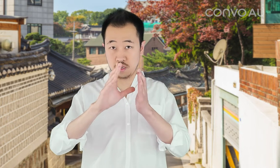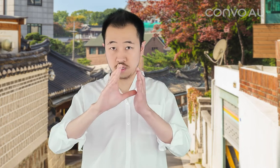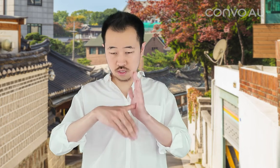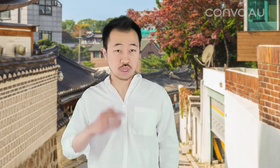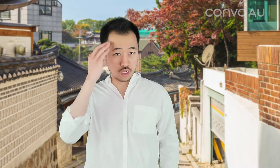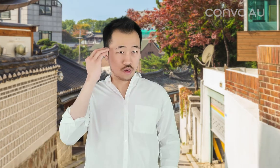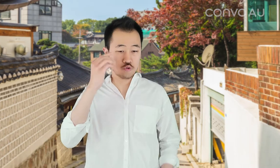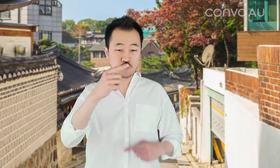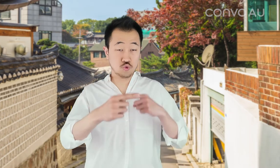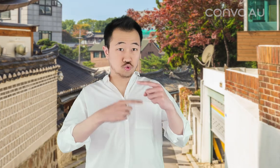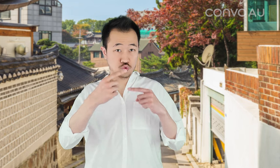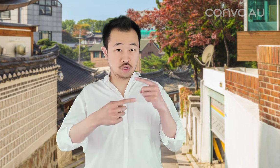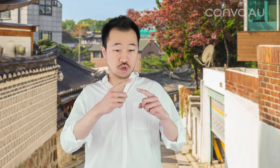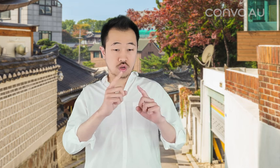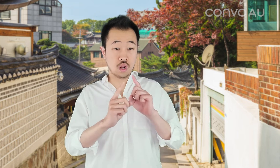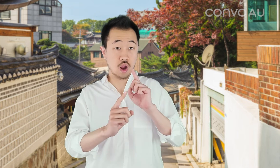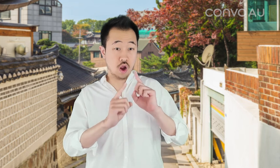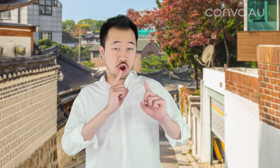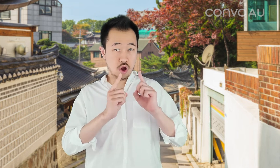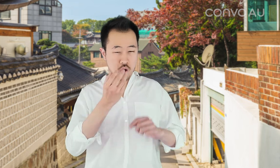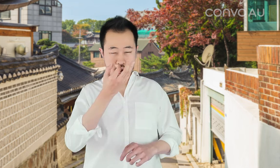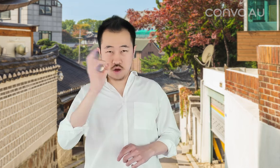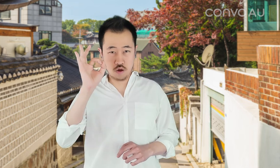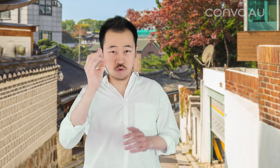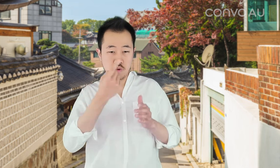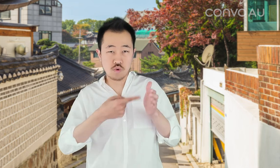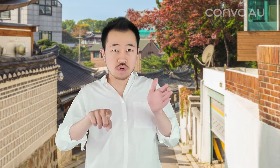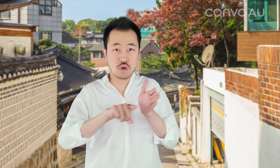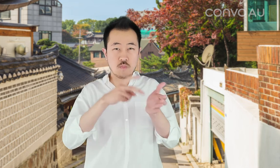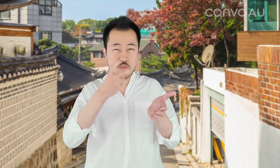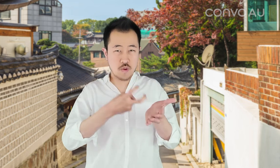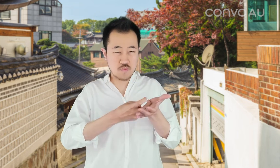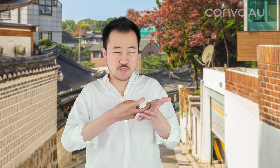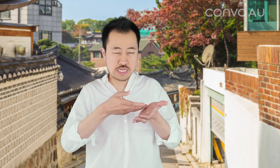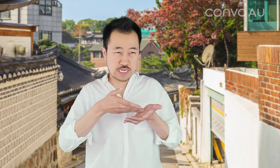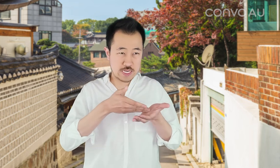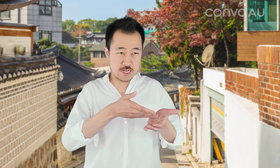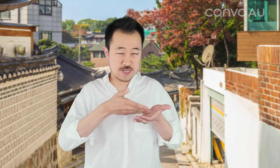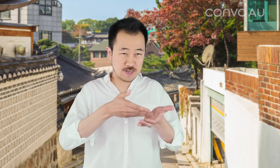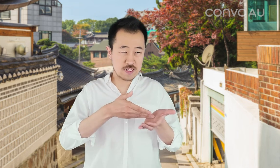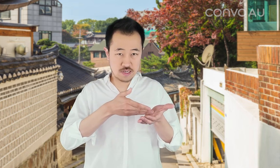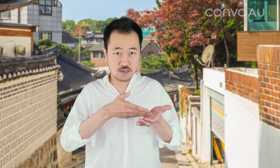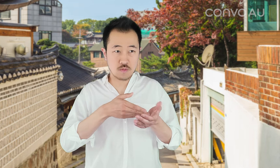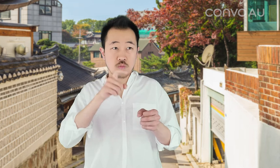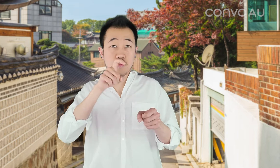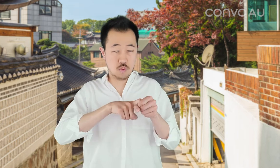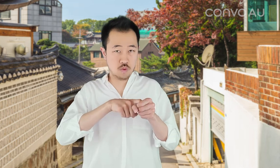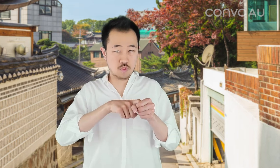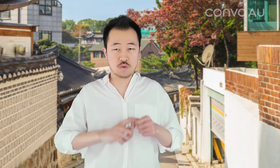it was our goal to create a proposal for law to recognise Korean sign language as an official language in South Korea.